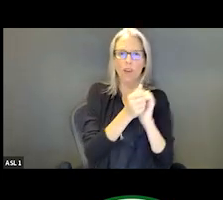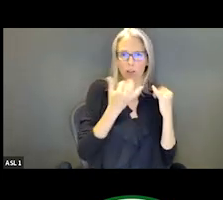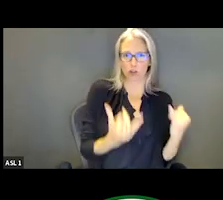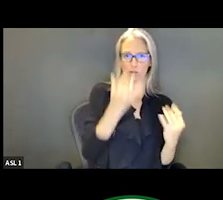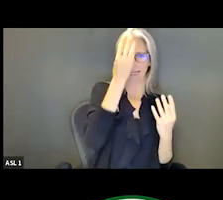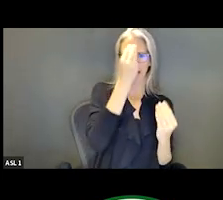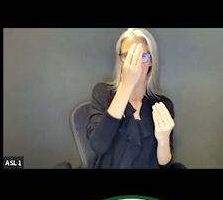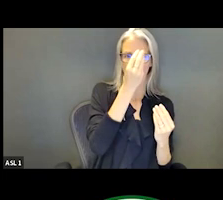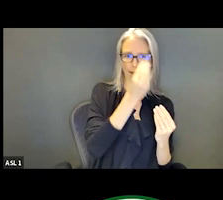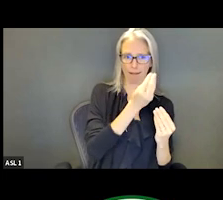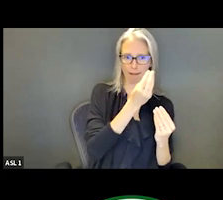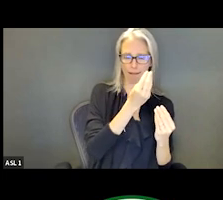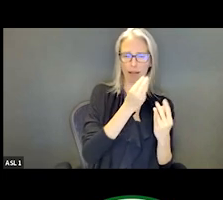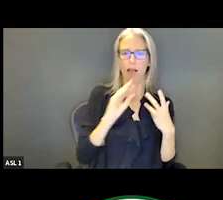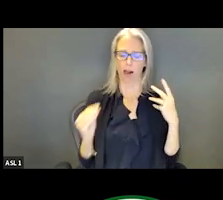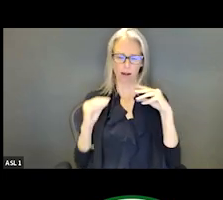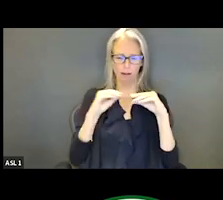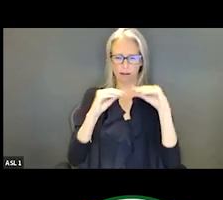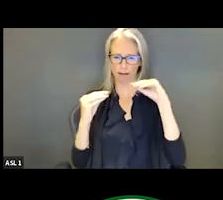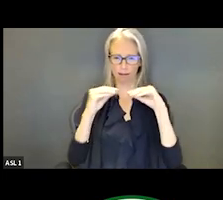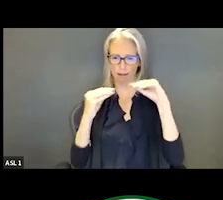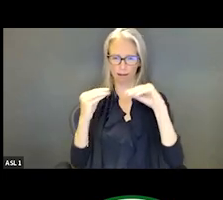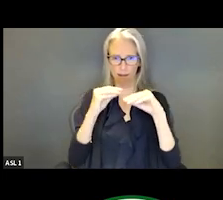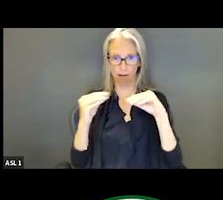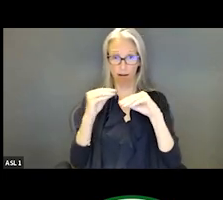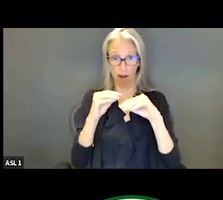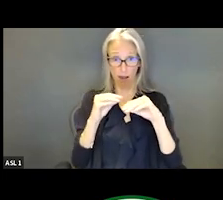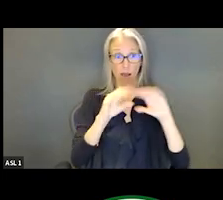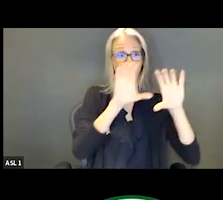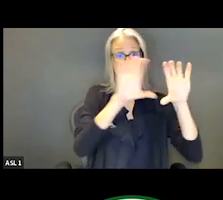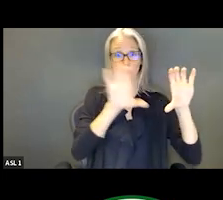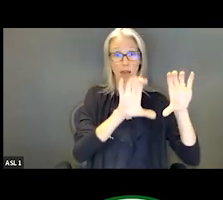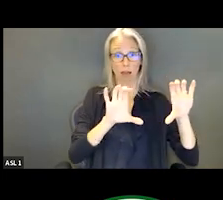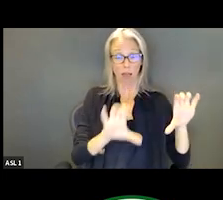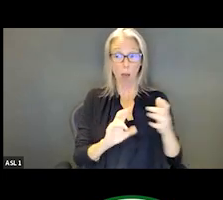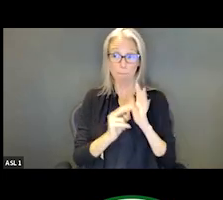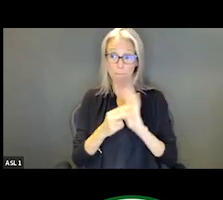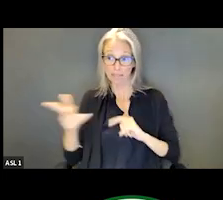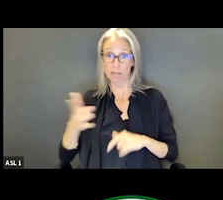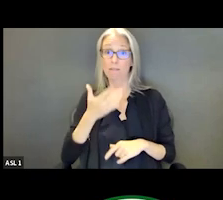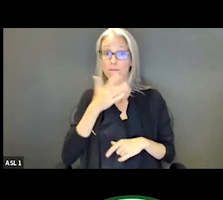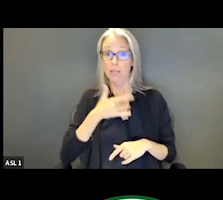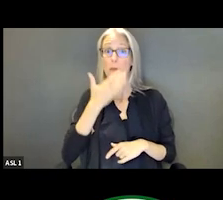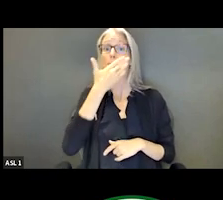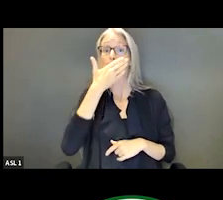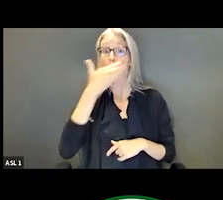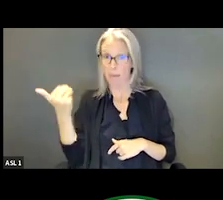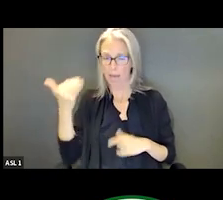might meet their access requirements a little easier. So this process was done while recognizing that each experience of disability will be